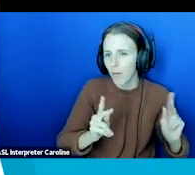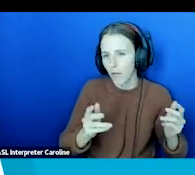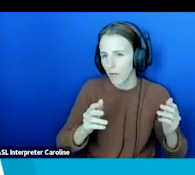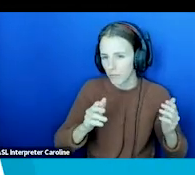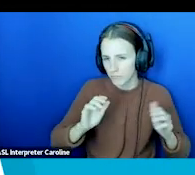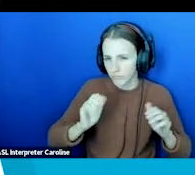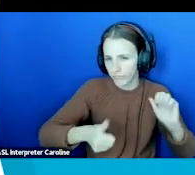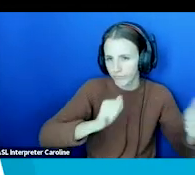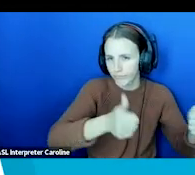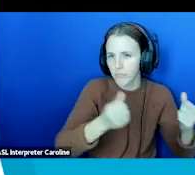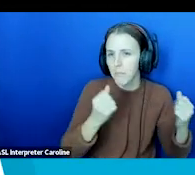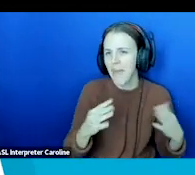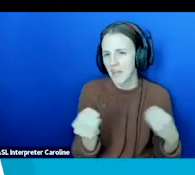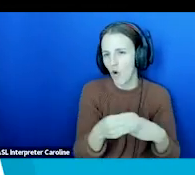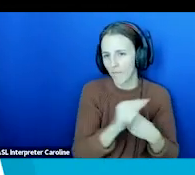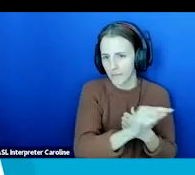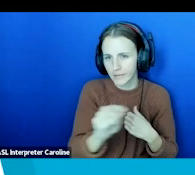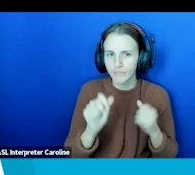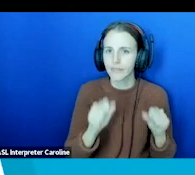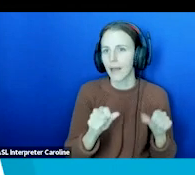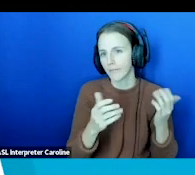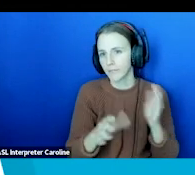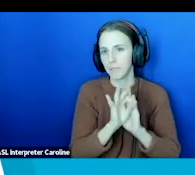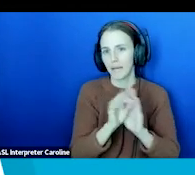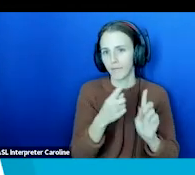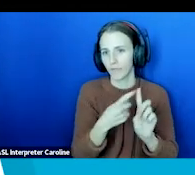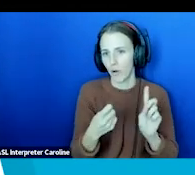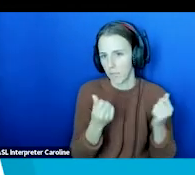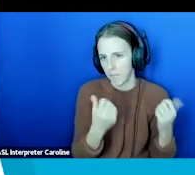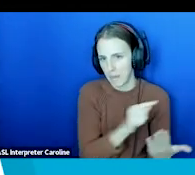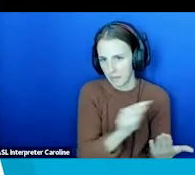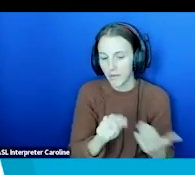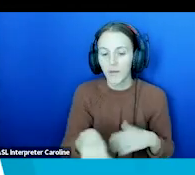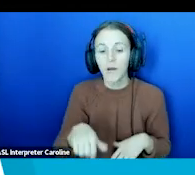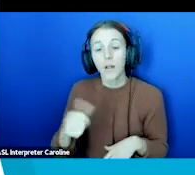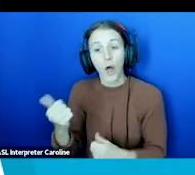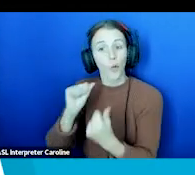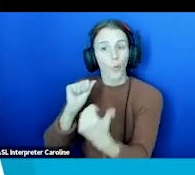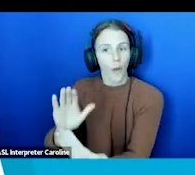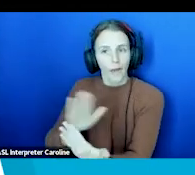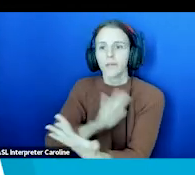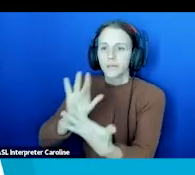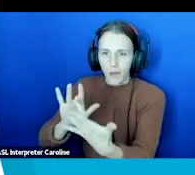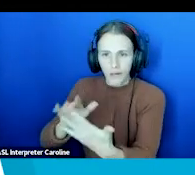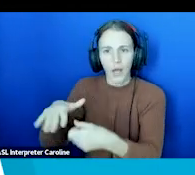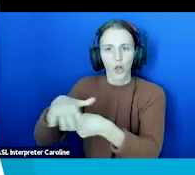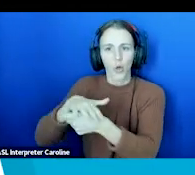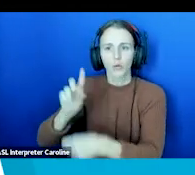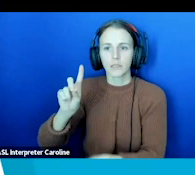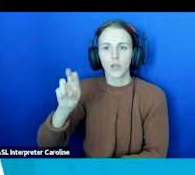AND FIND A LOCAL DRS OFFICE. IN CHICAGO WE HAVE SO MANY PEOPLE AND SO MANY